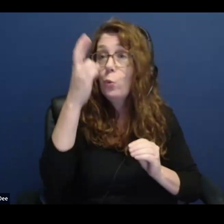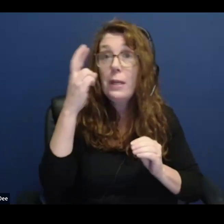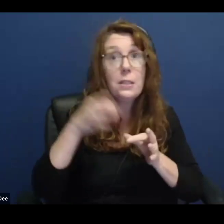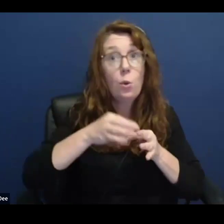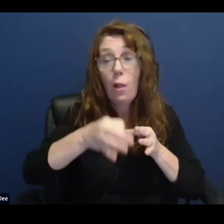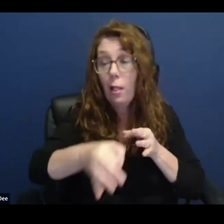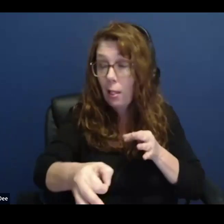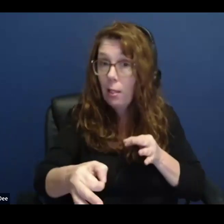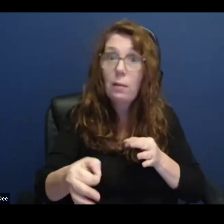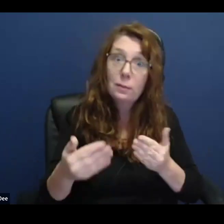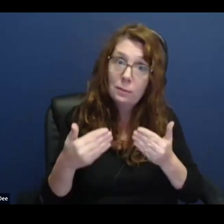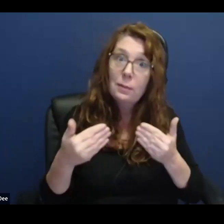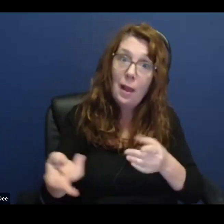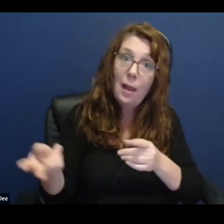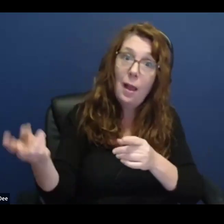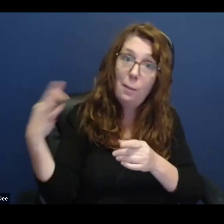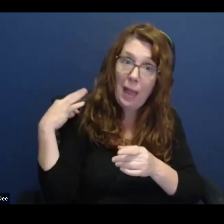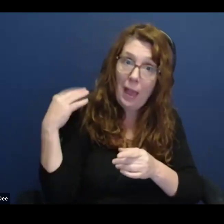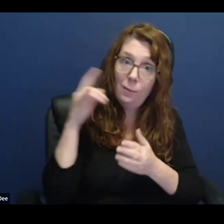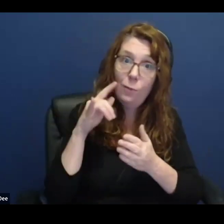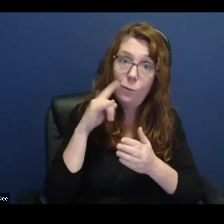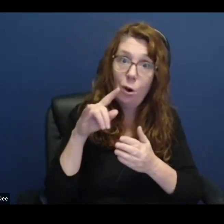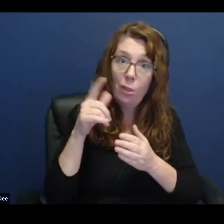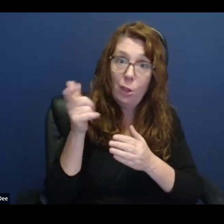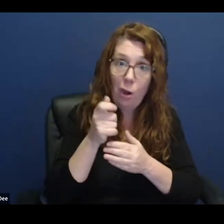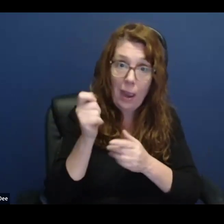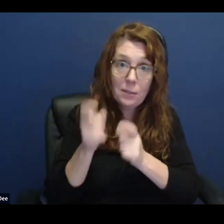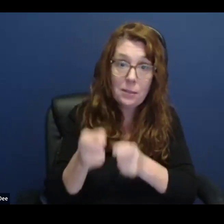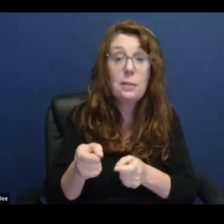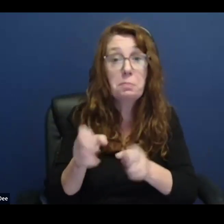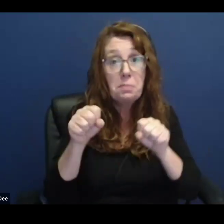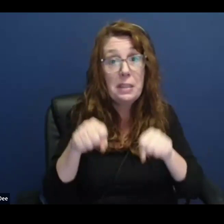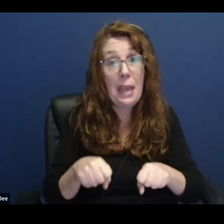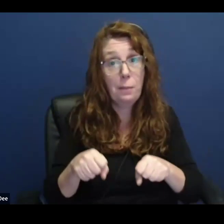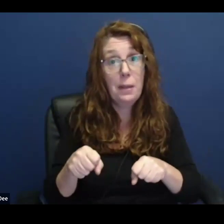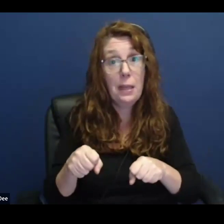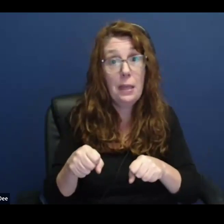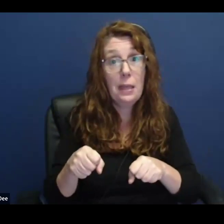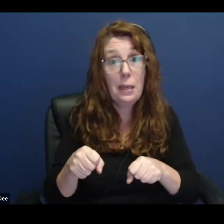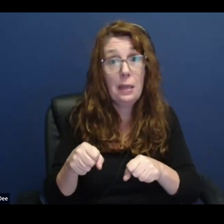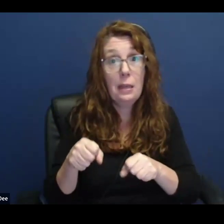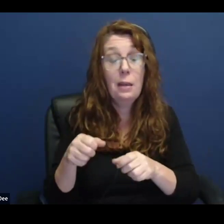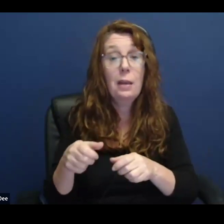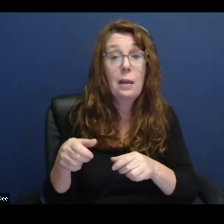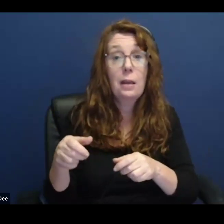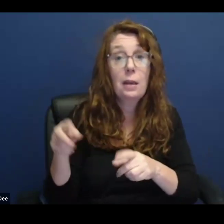applying for repatriation grants. repatriation grants can be applied for by museums or Tribes